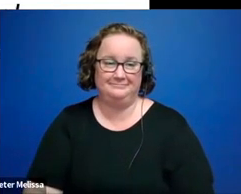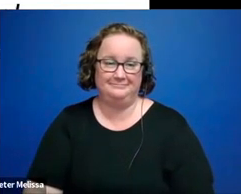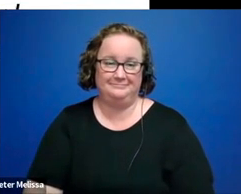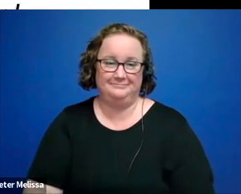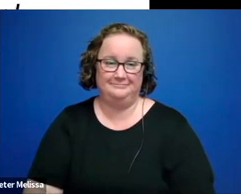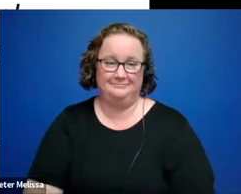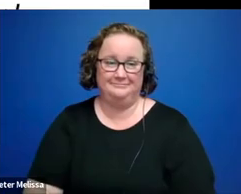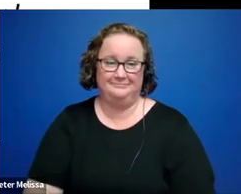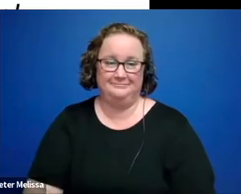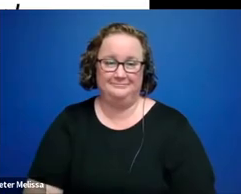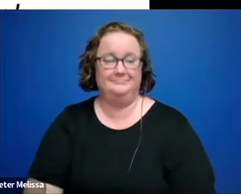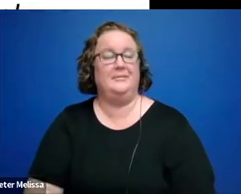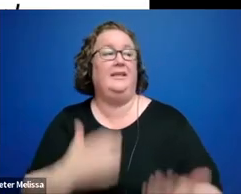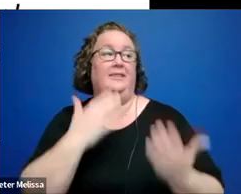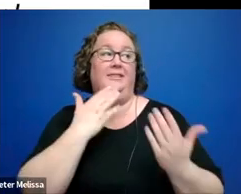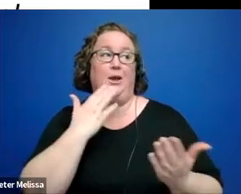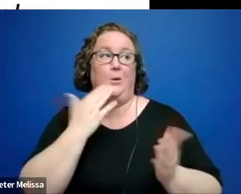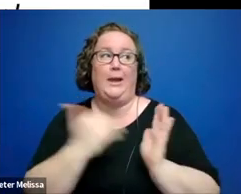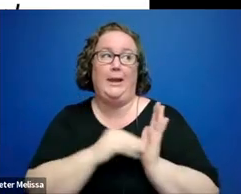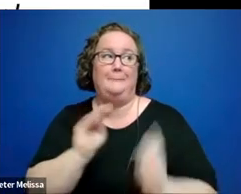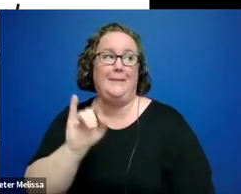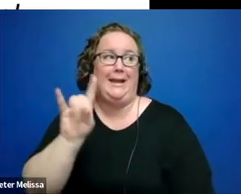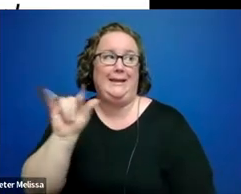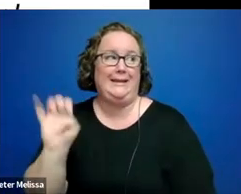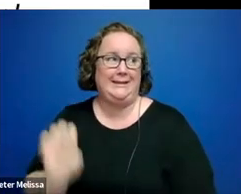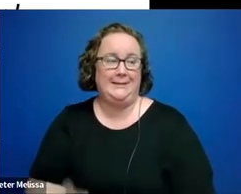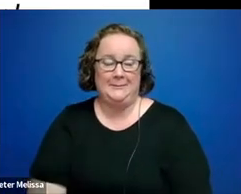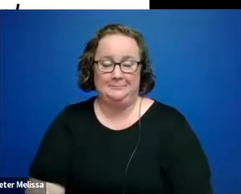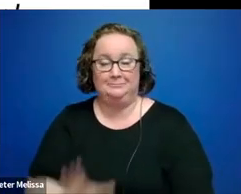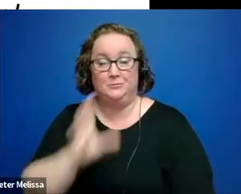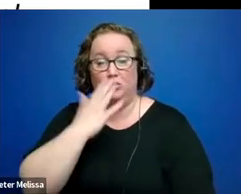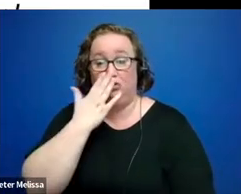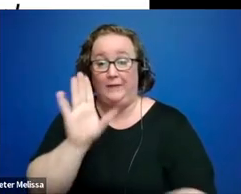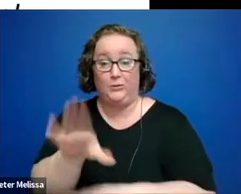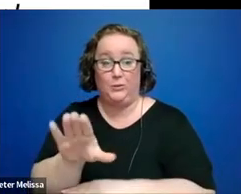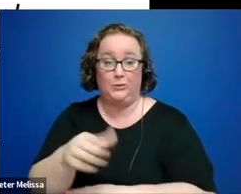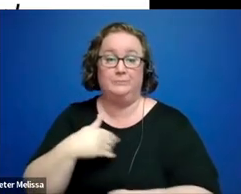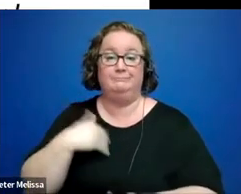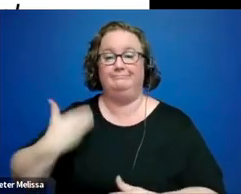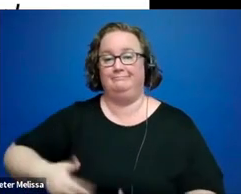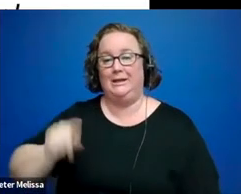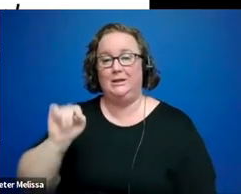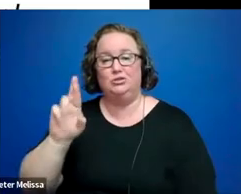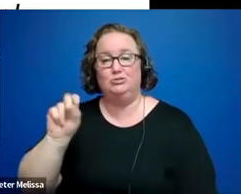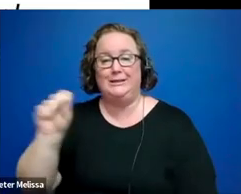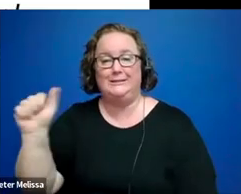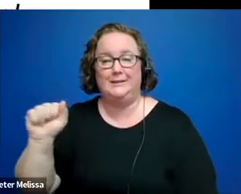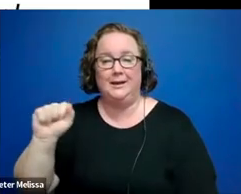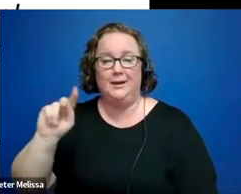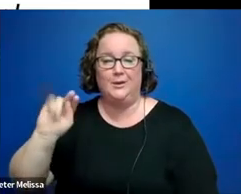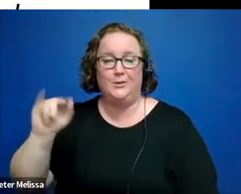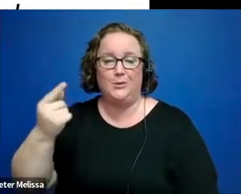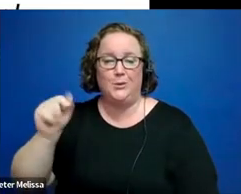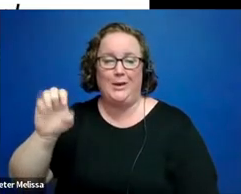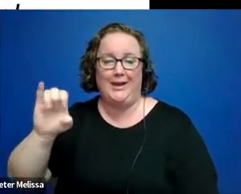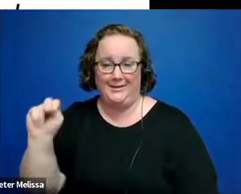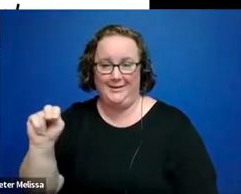Thank you so much, Maddie. Good afternoon. I am Teresa Nguyen, and I'm the director of the Community Living